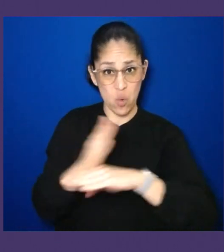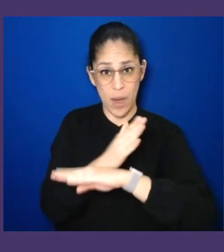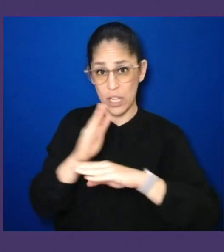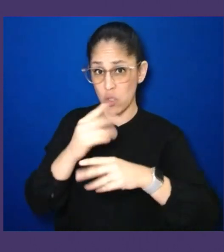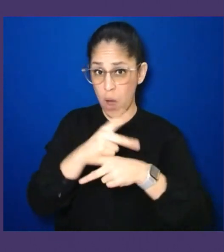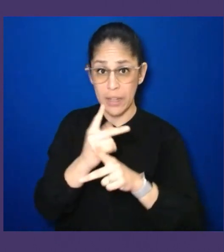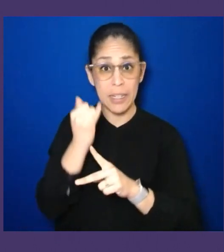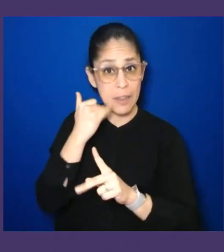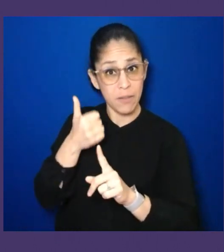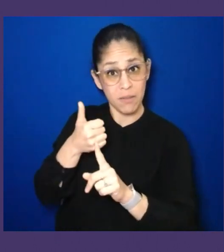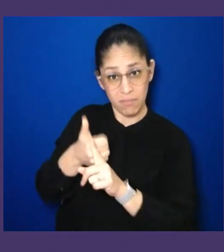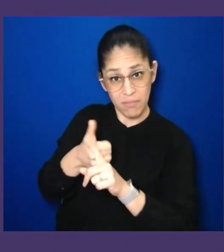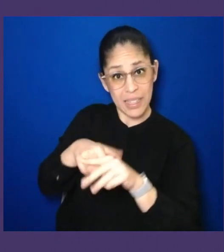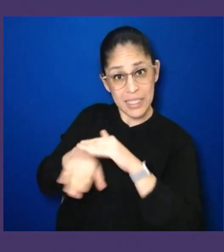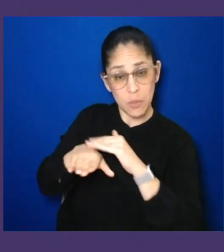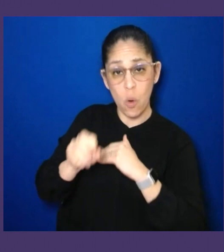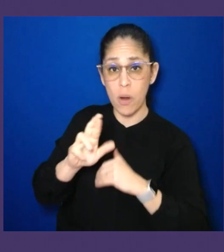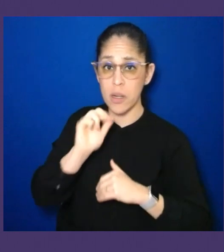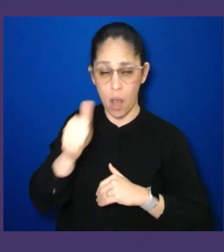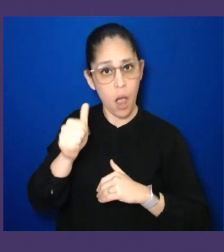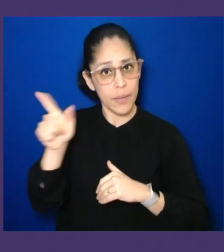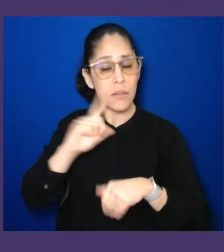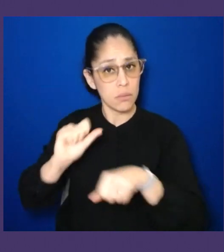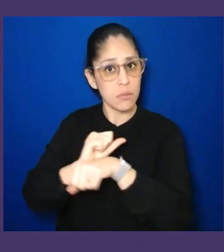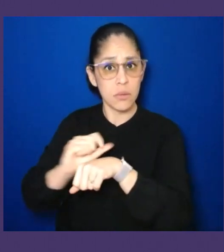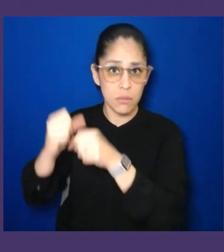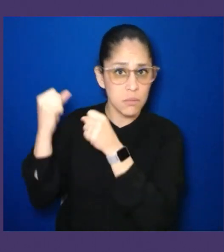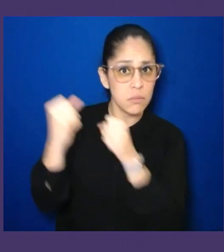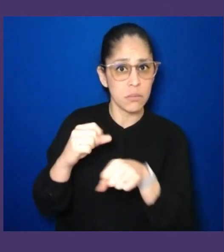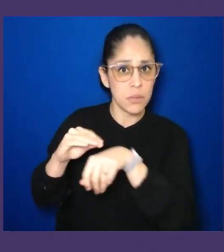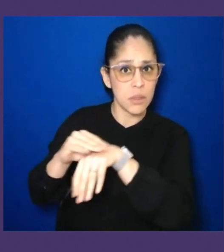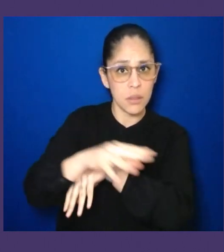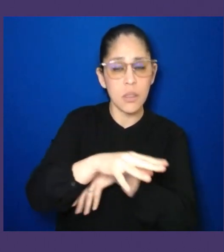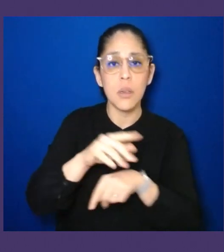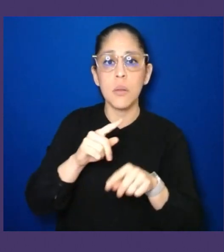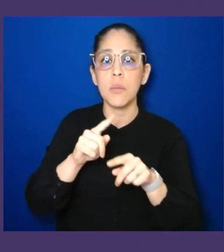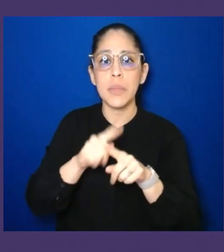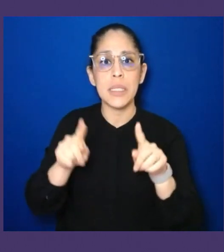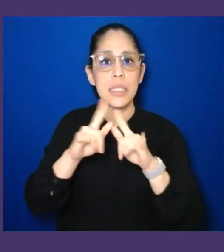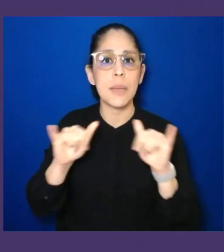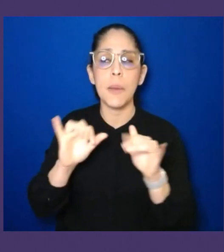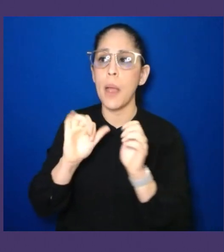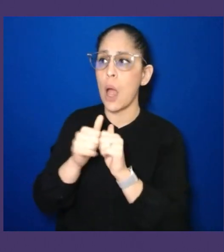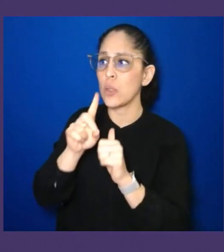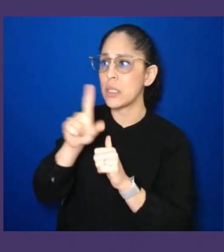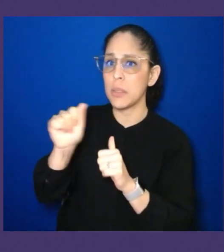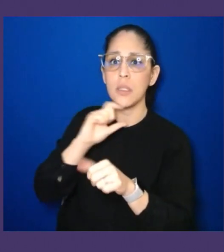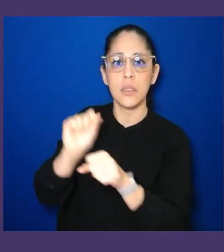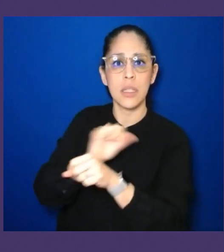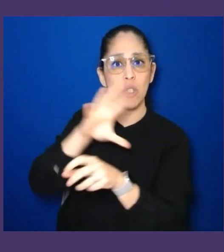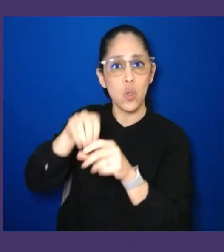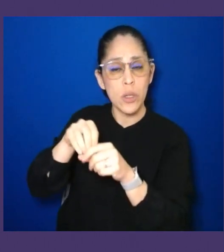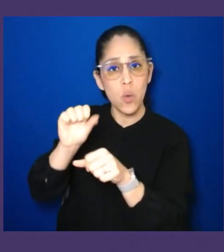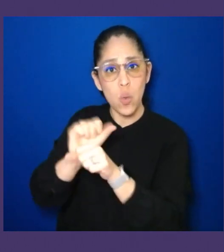but also how disability is taken up in the workforce, and like you said, Stephanie, in marketing and media, in representation.